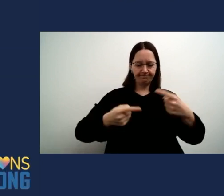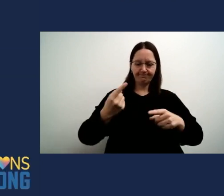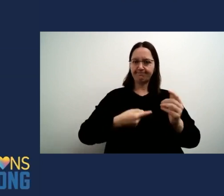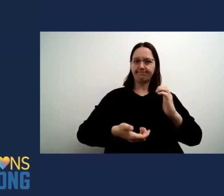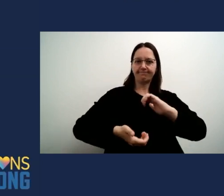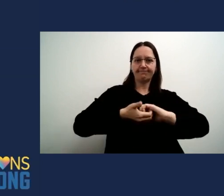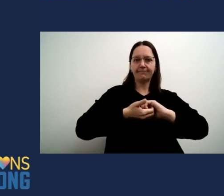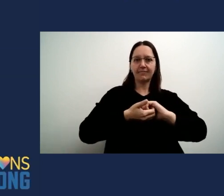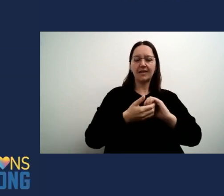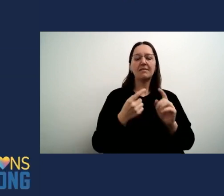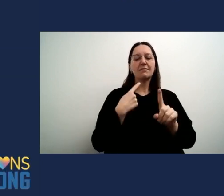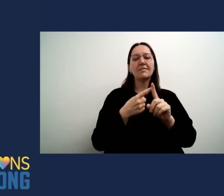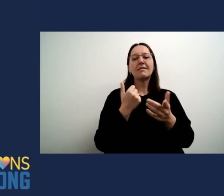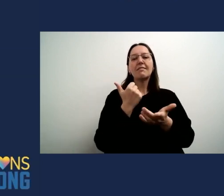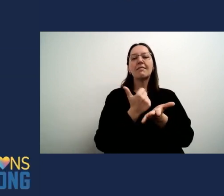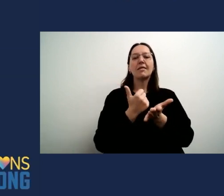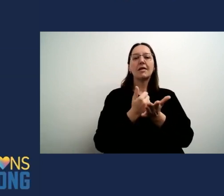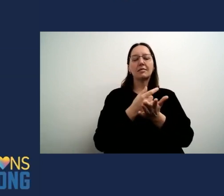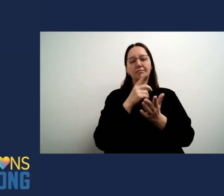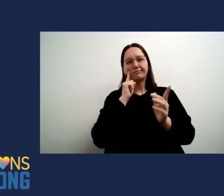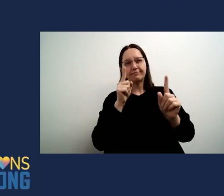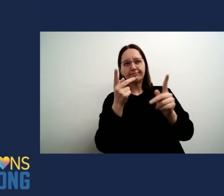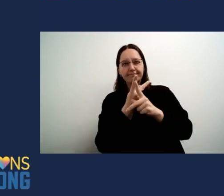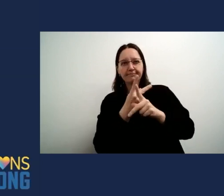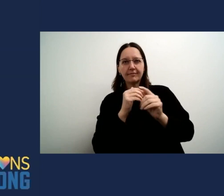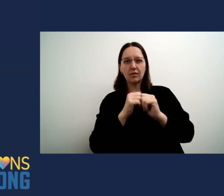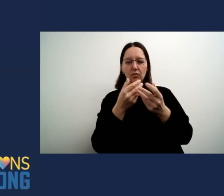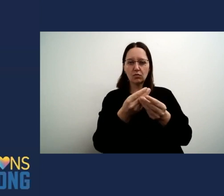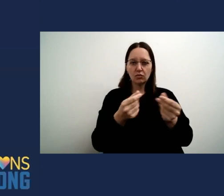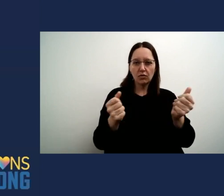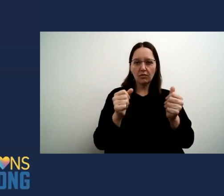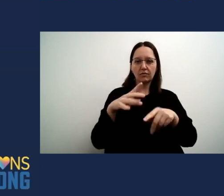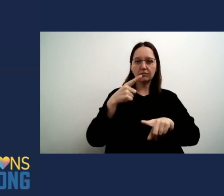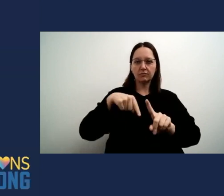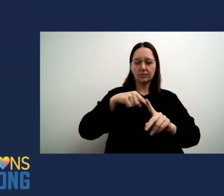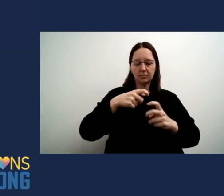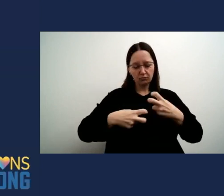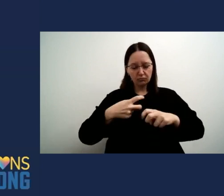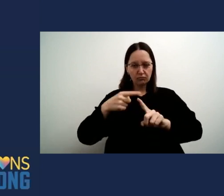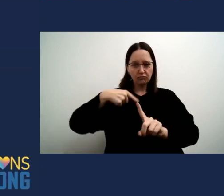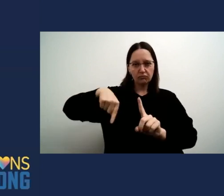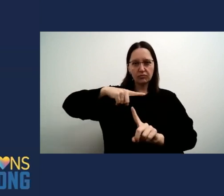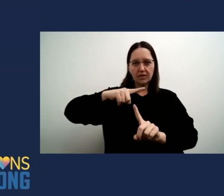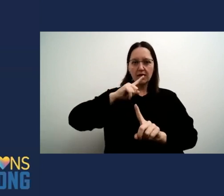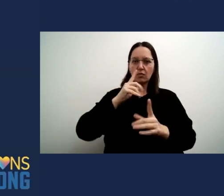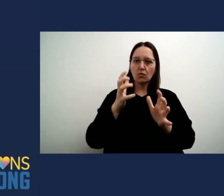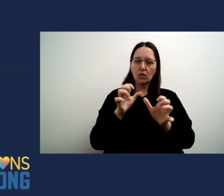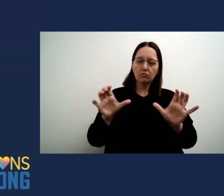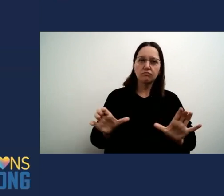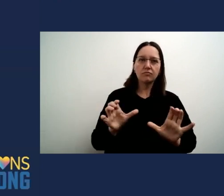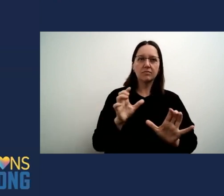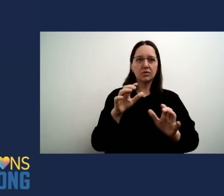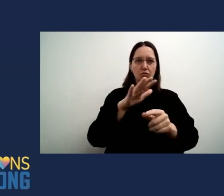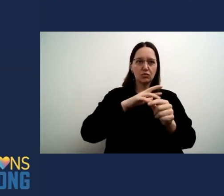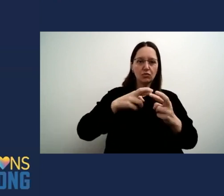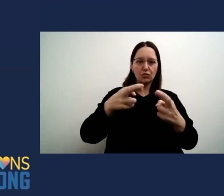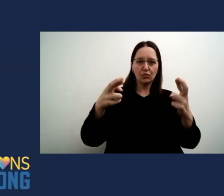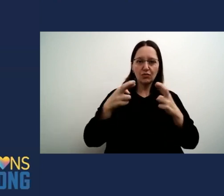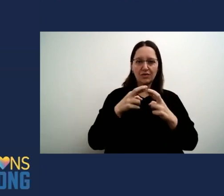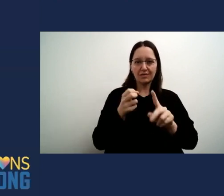your language. If you're joining through a Zoom mobile app, cellphone tablet or other device, please press the